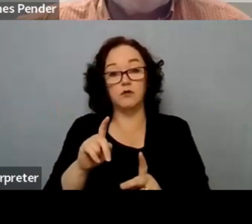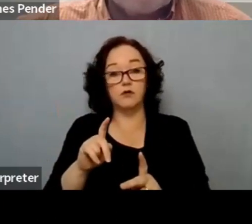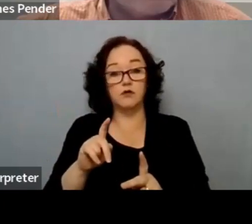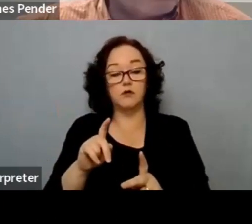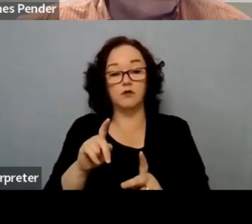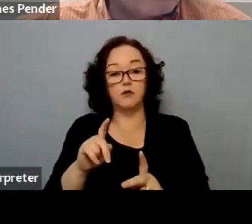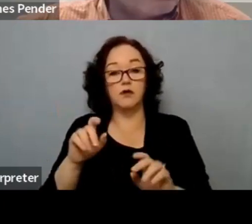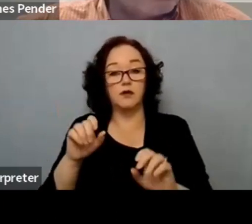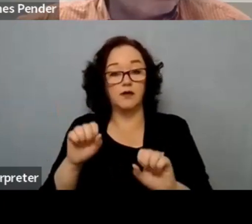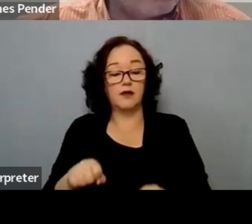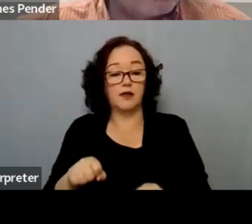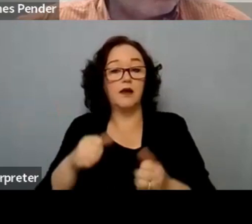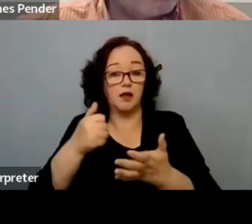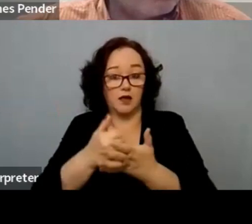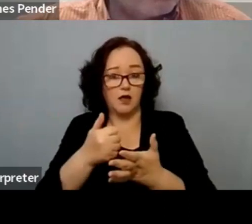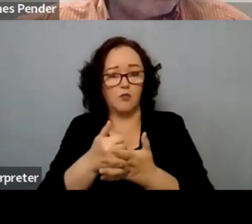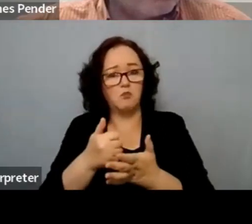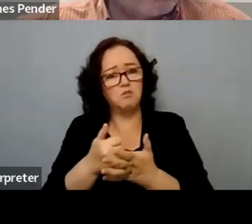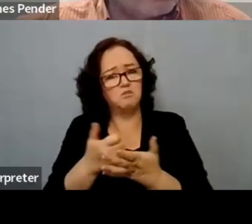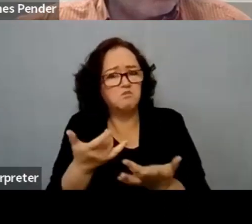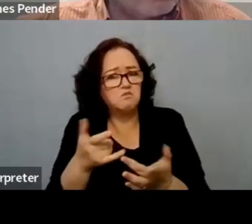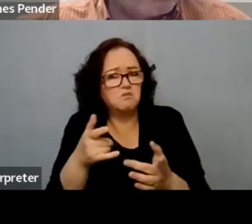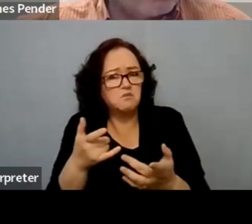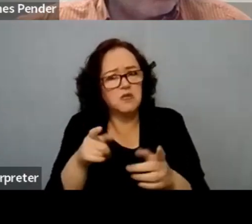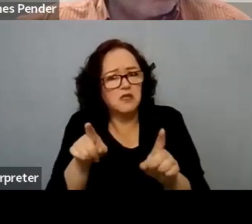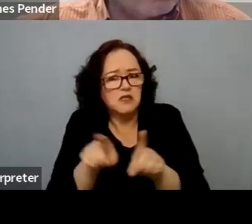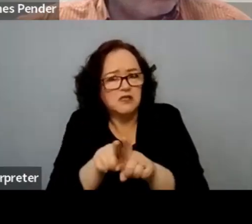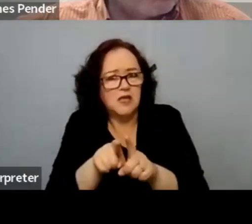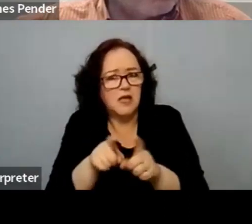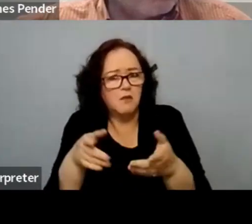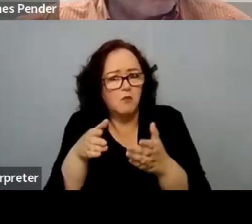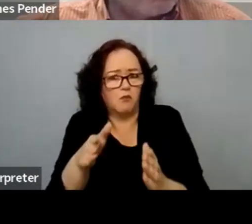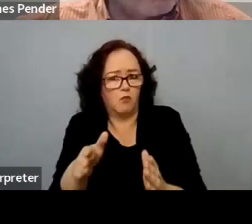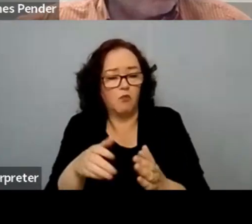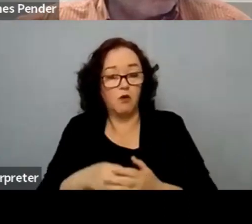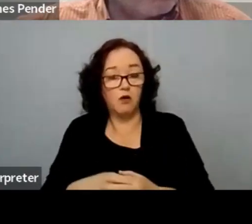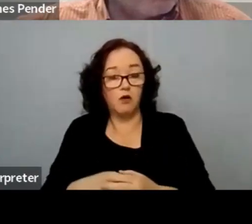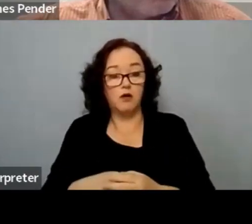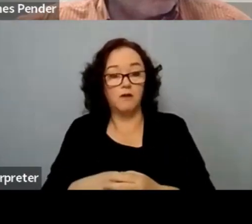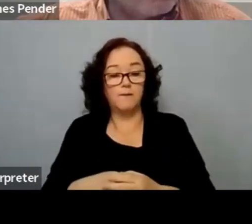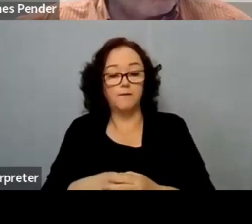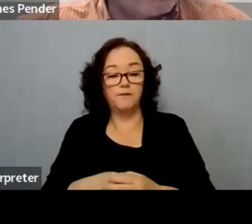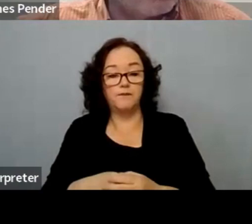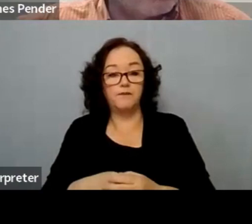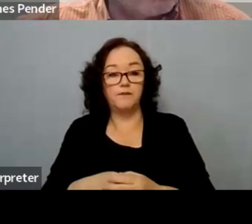similar strategies. And, you know, if we put aside the the sort of the formal barriers or